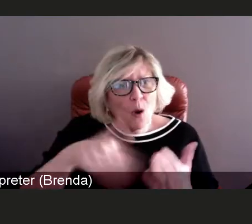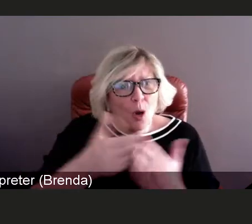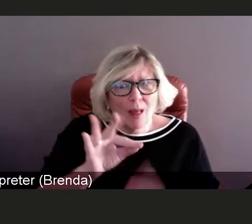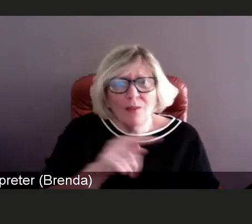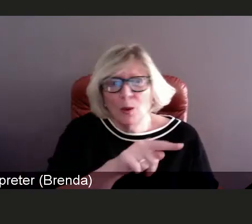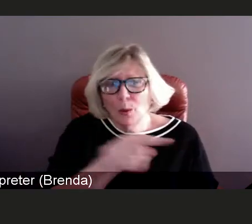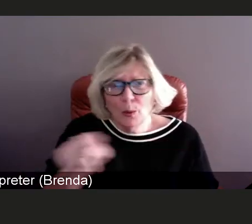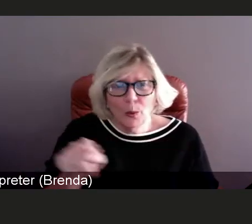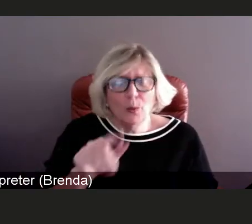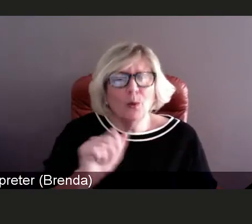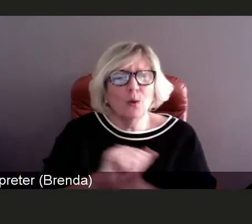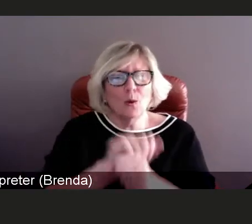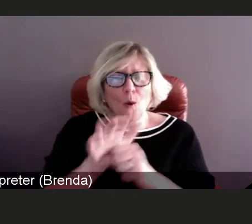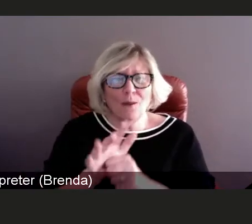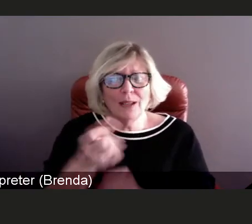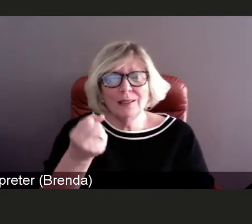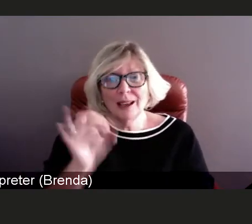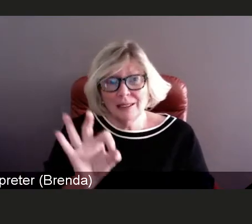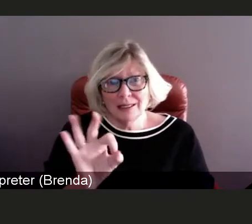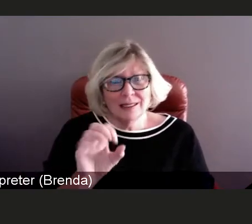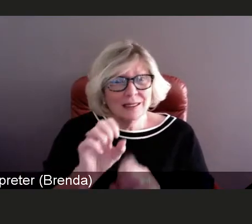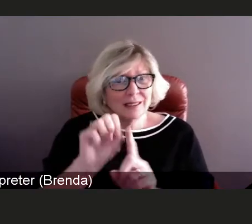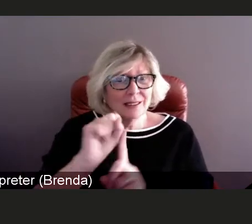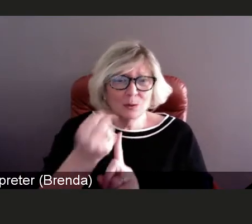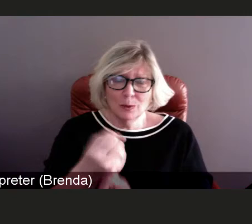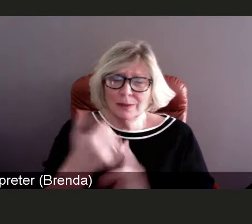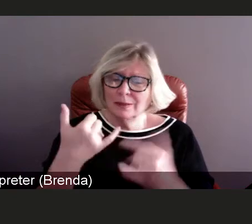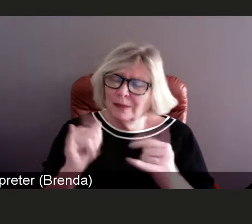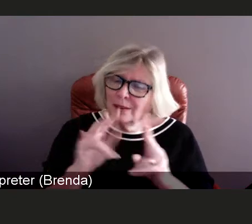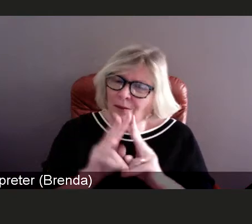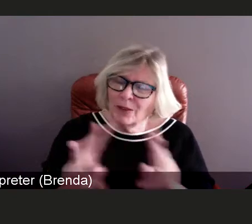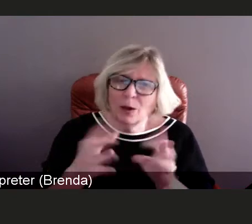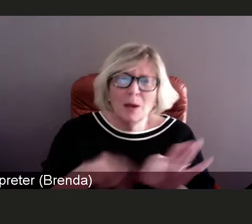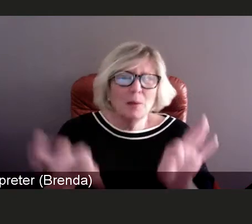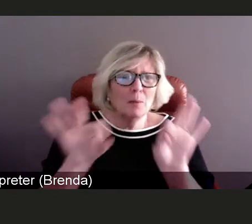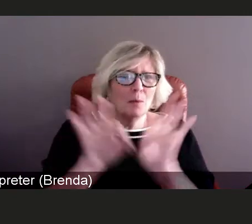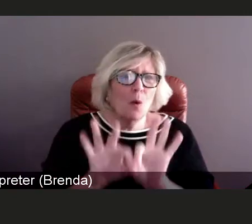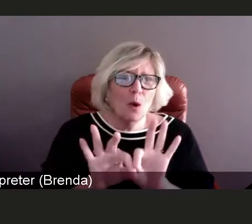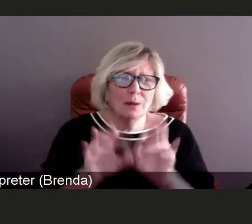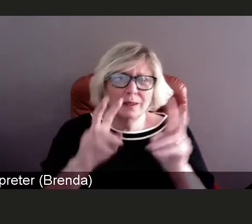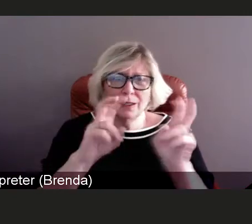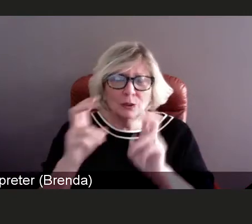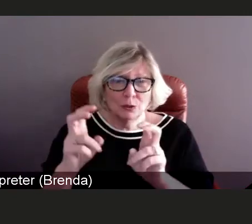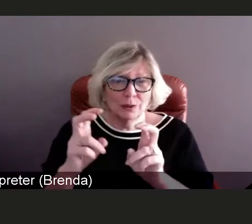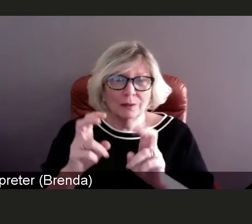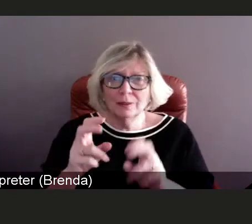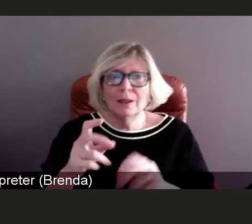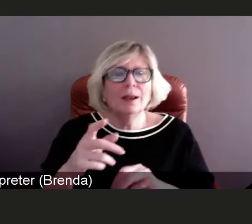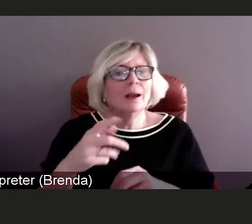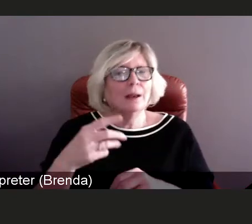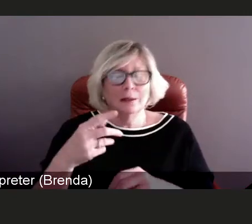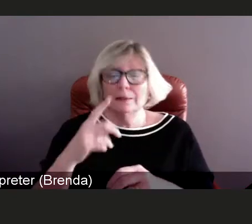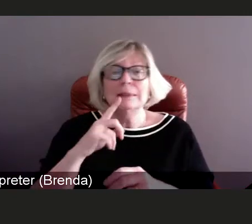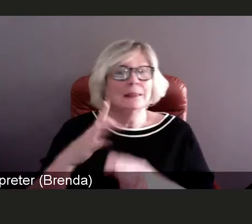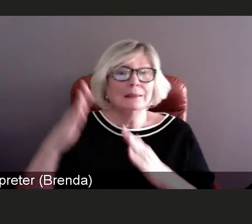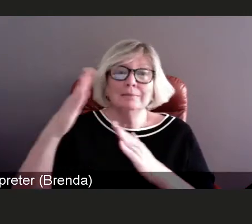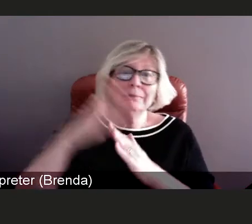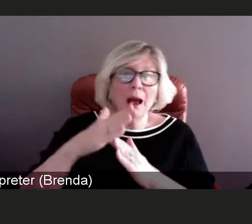the COVID-19 situation is still an important issue. It is the preeminent healthcare issue for all of us here